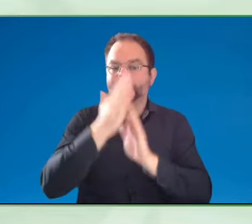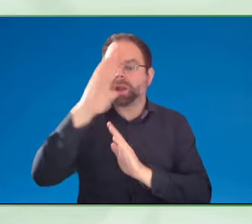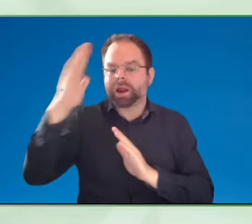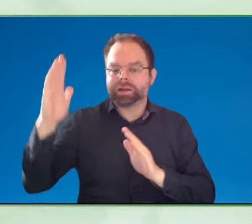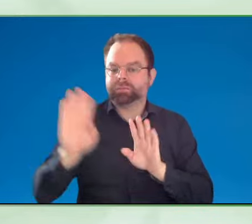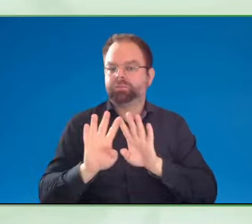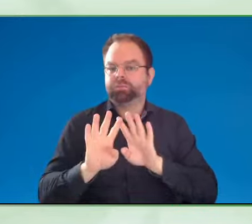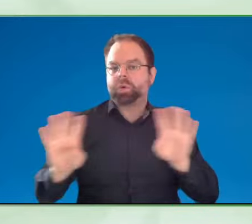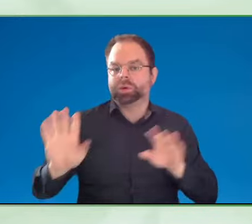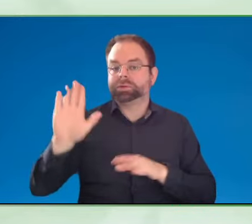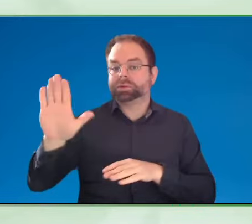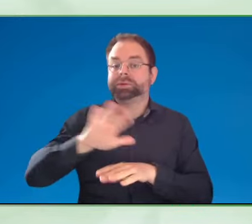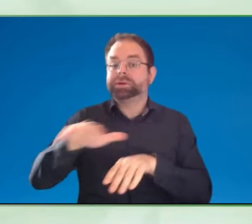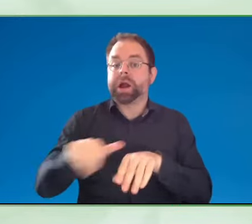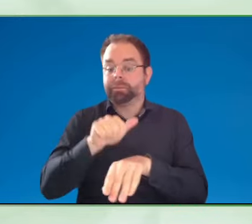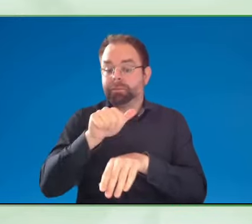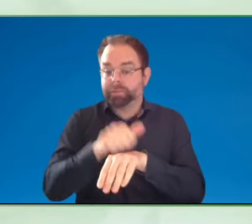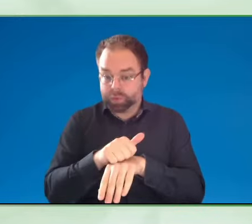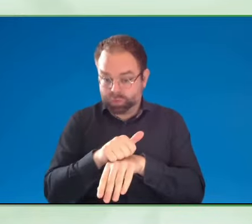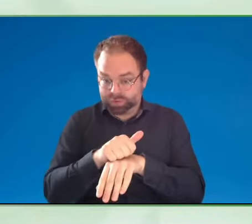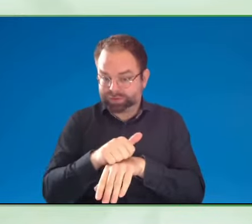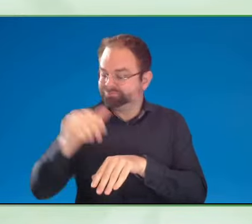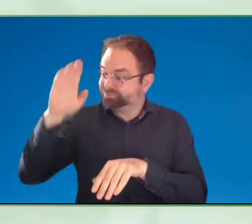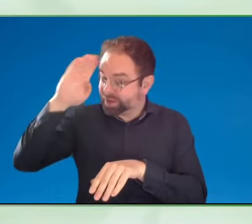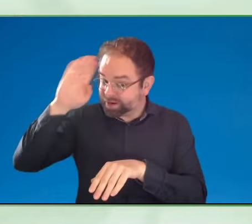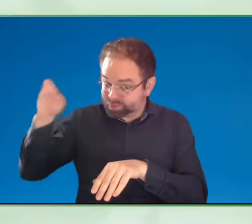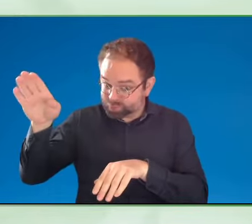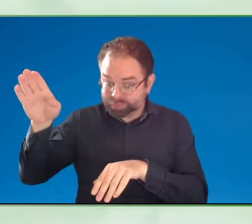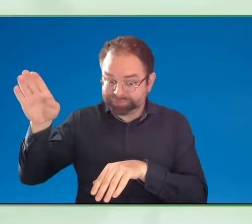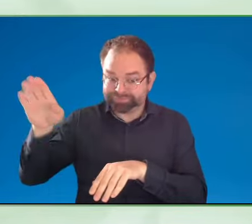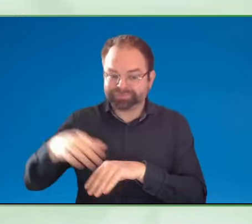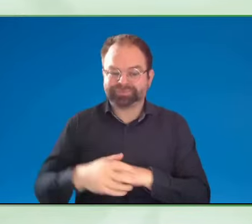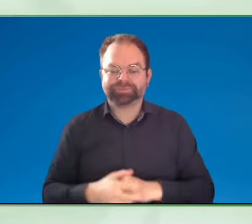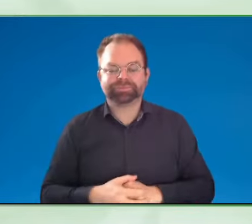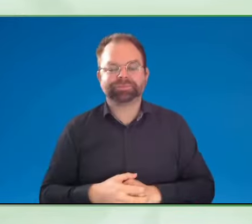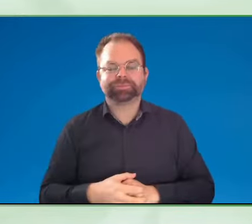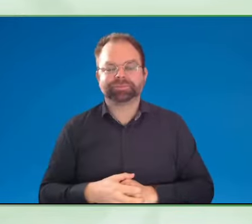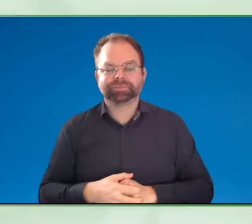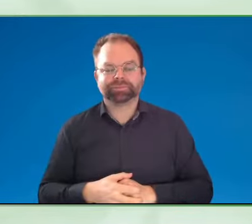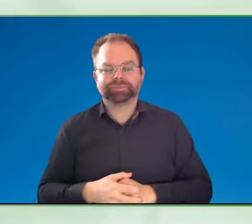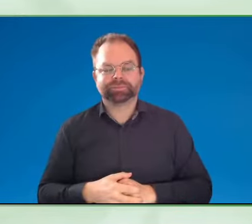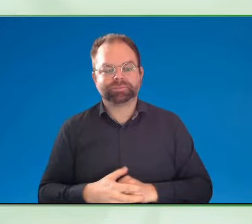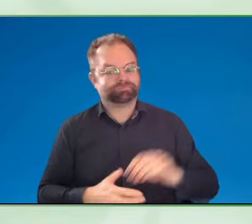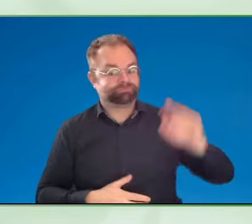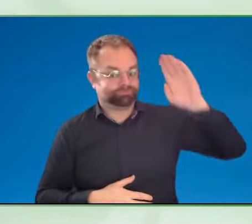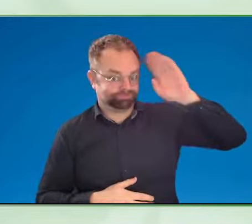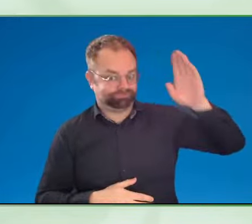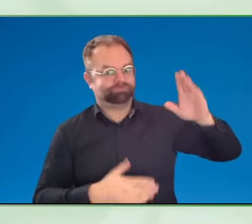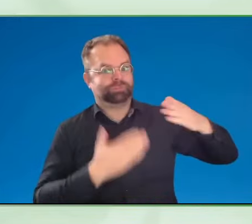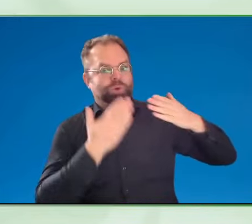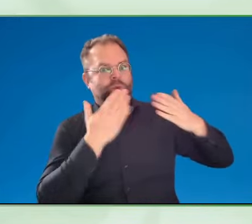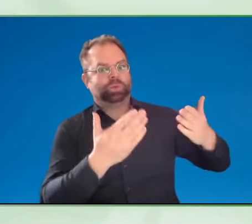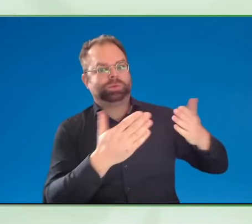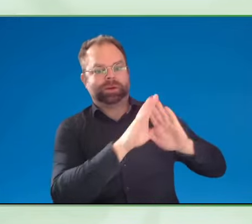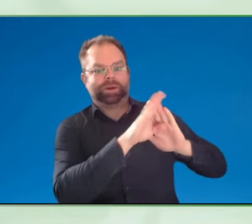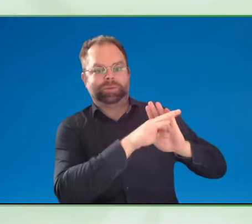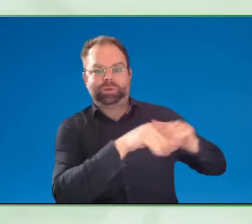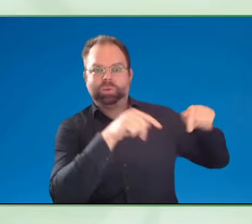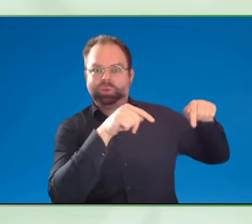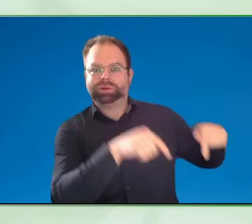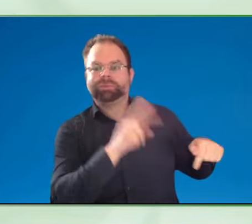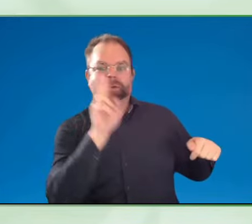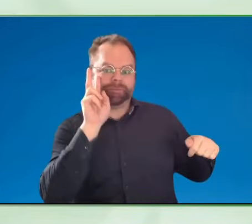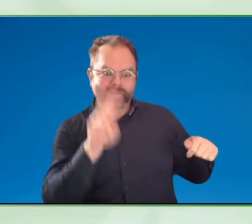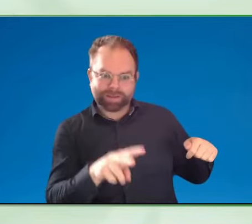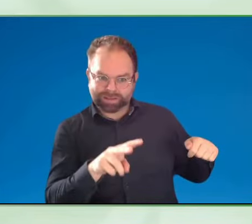I would like to believe, I am a lady in my 40s, and I am a Chinese with Bob hair and